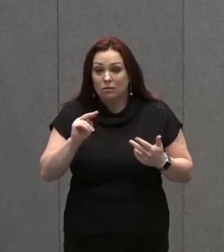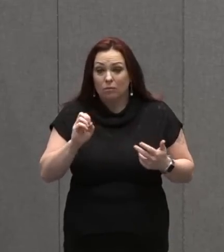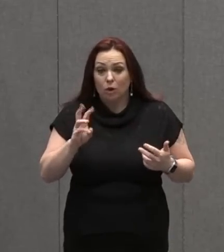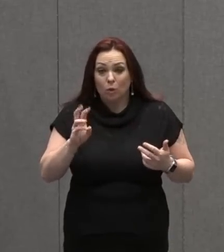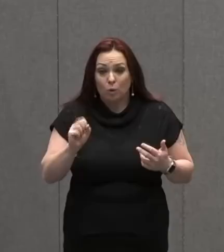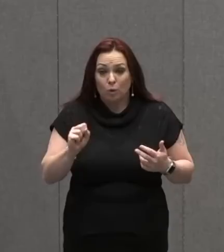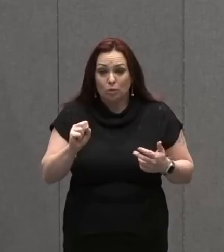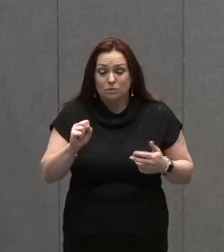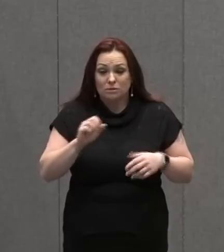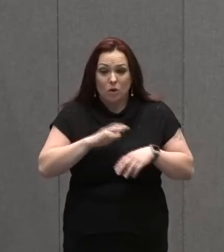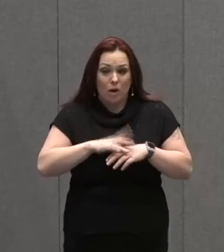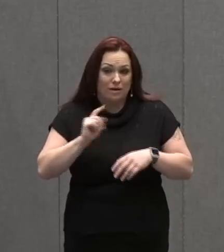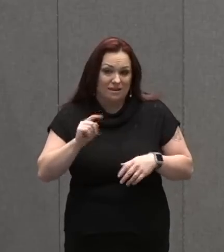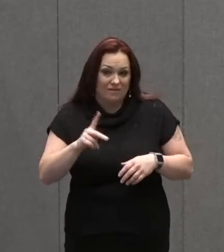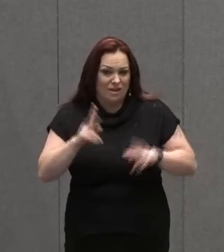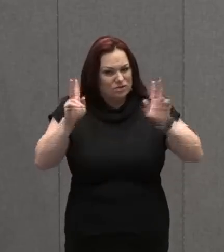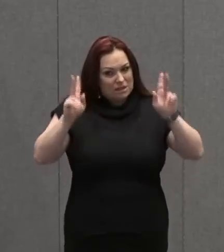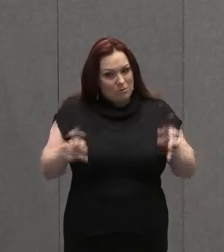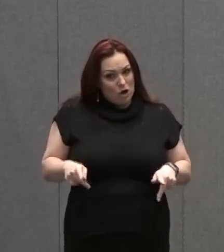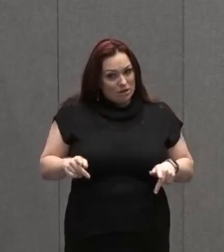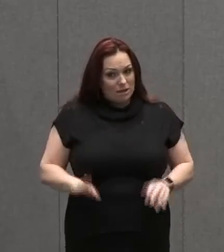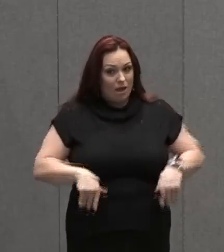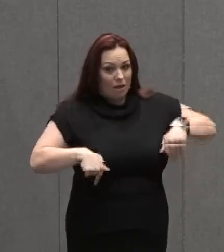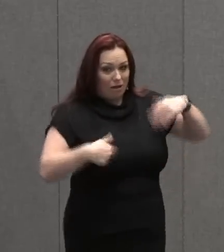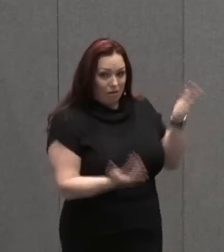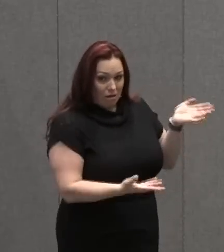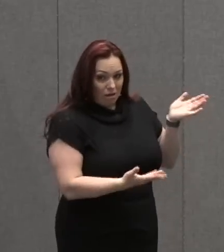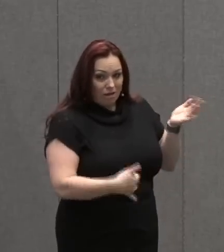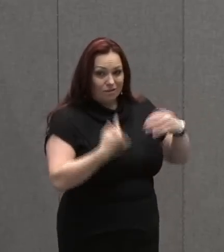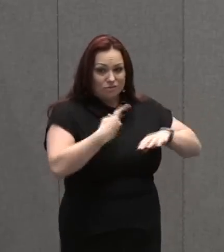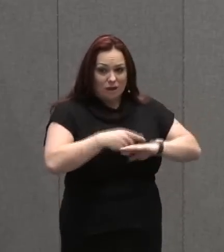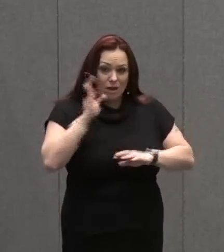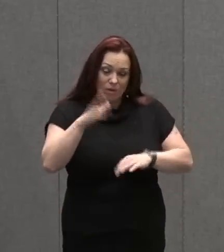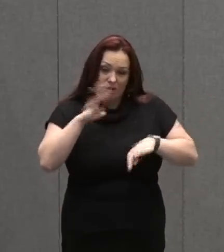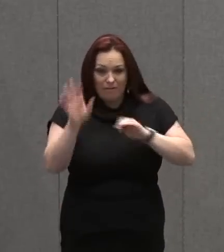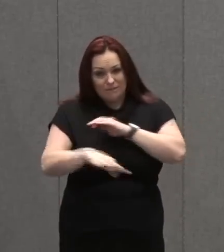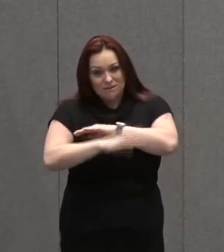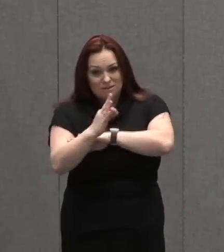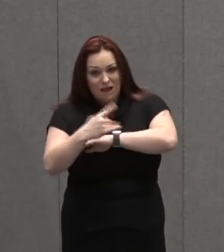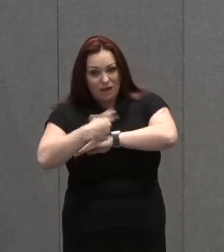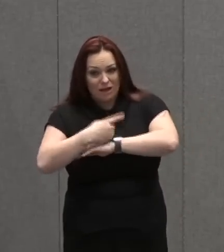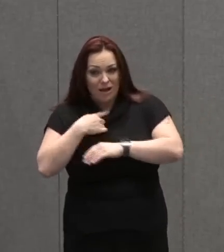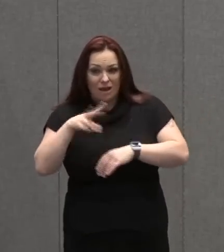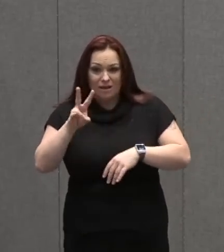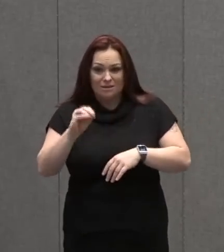You see a person and they say, today we're going to have a sunny day and 70 degree weather